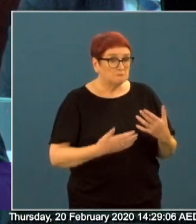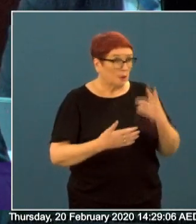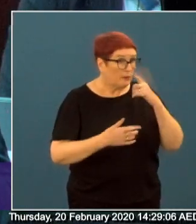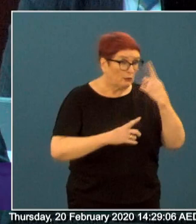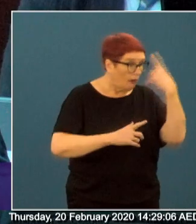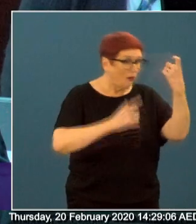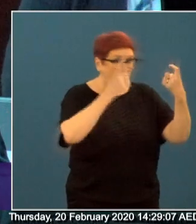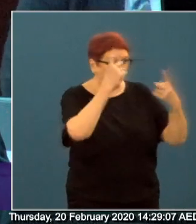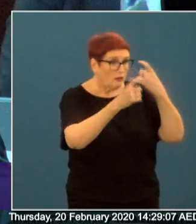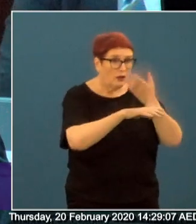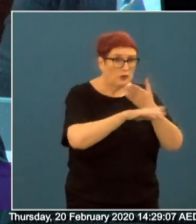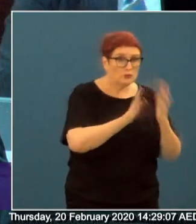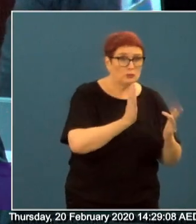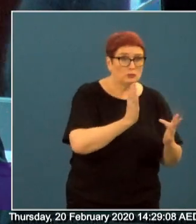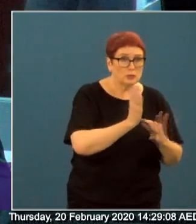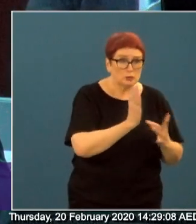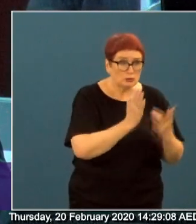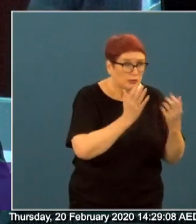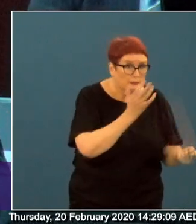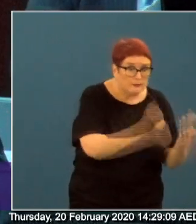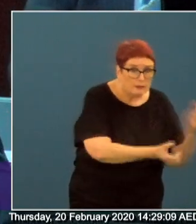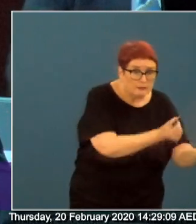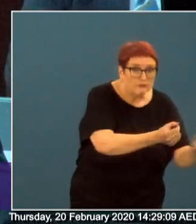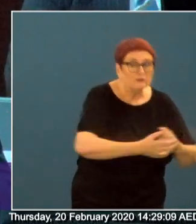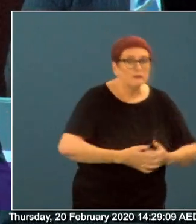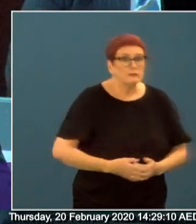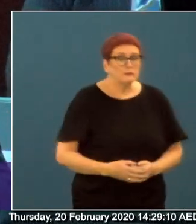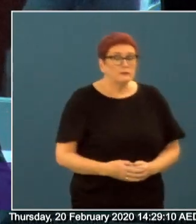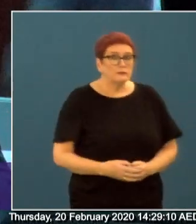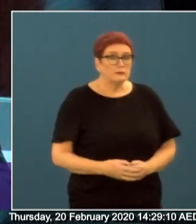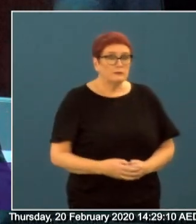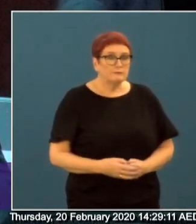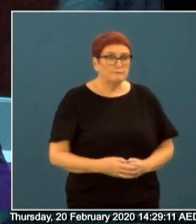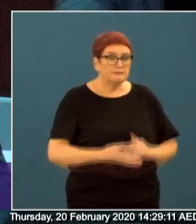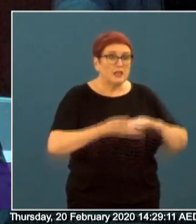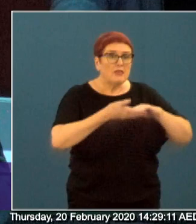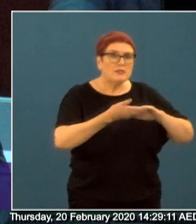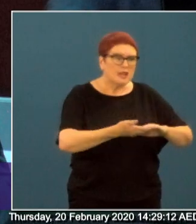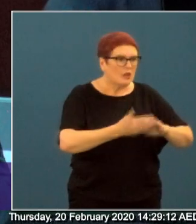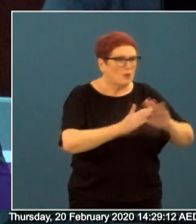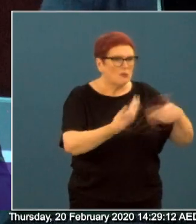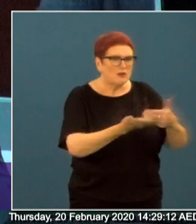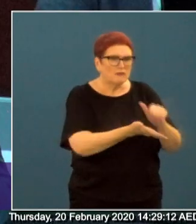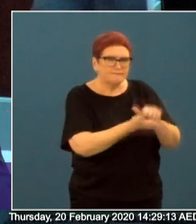and that new technologies are assisting the delivery of medical services in a timely fashion,